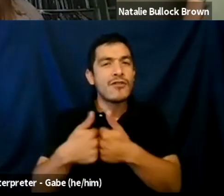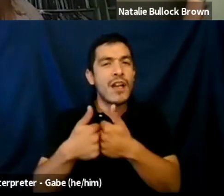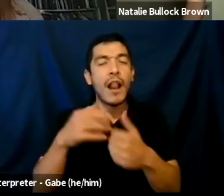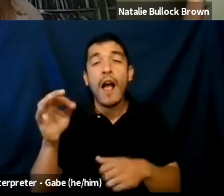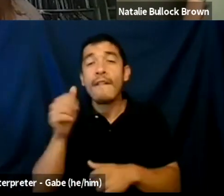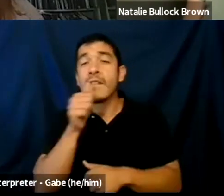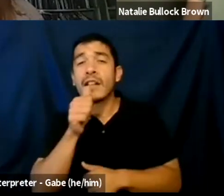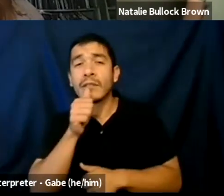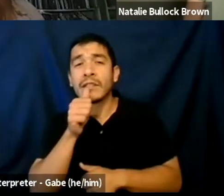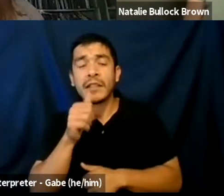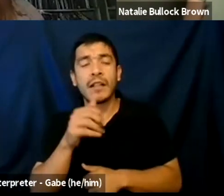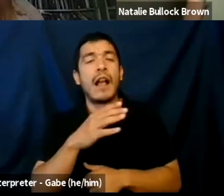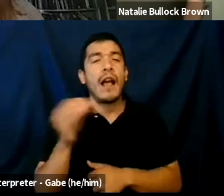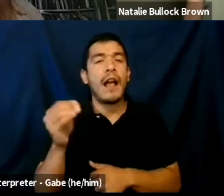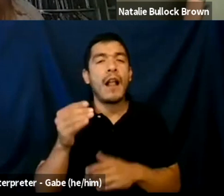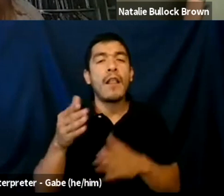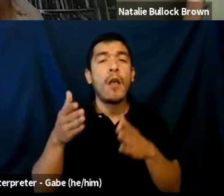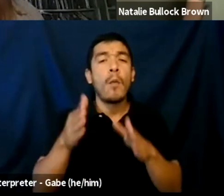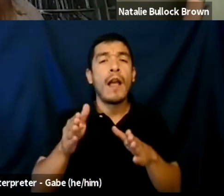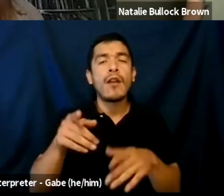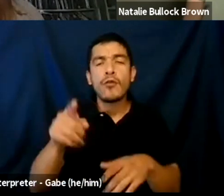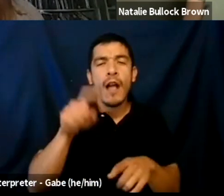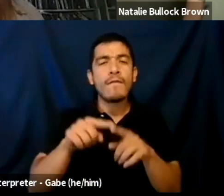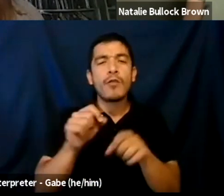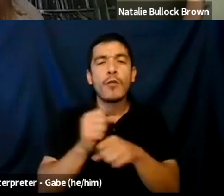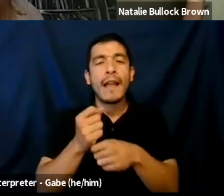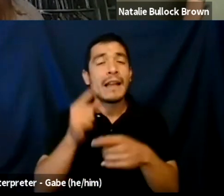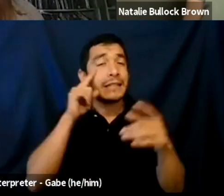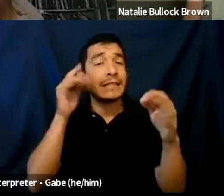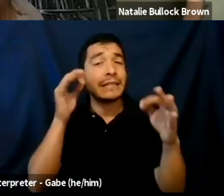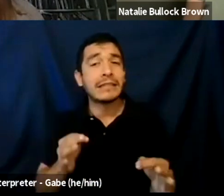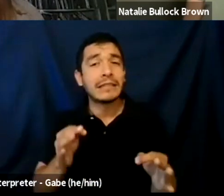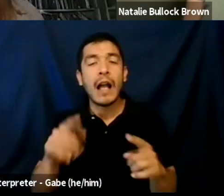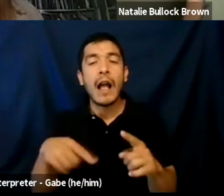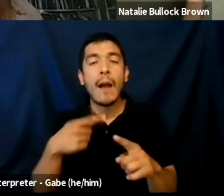and the ways in which you have to make decisions about your own workload.